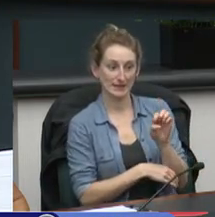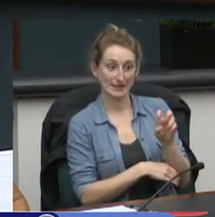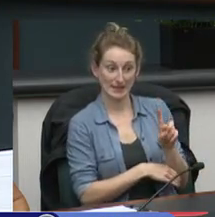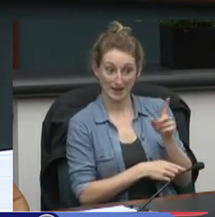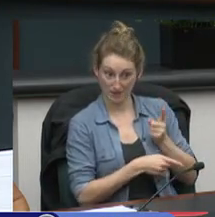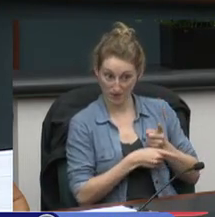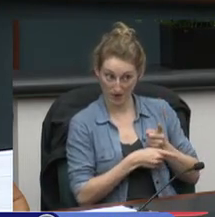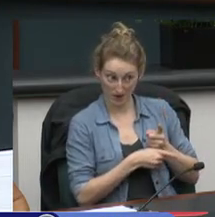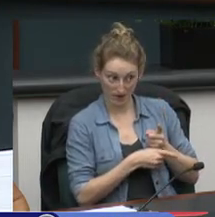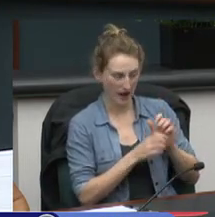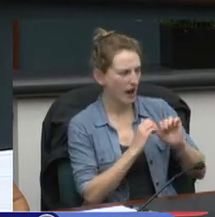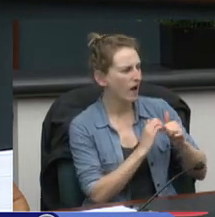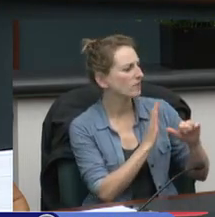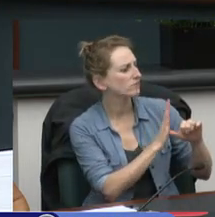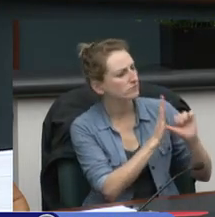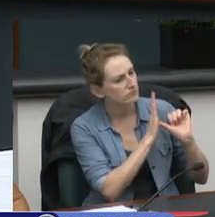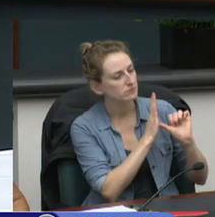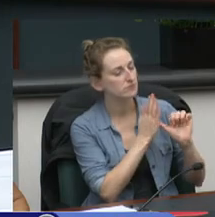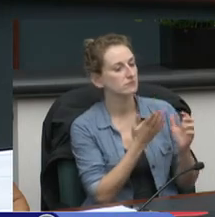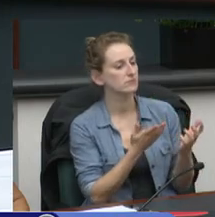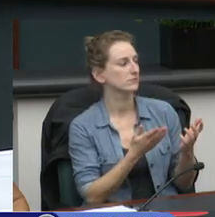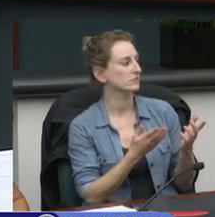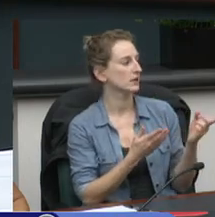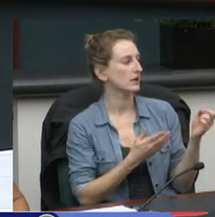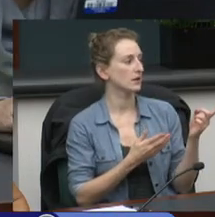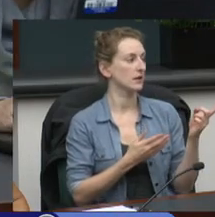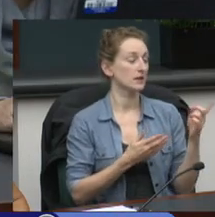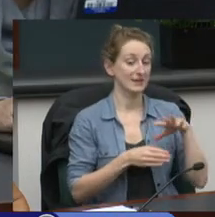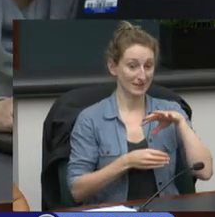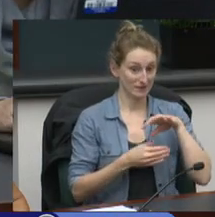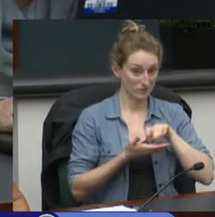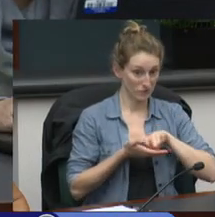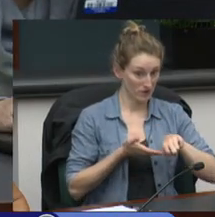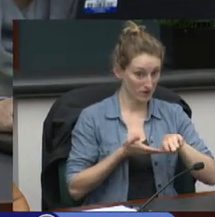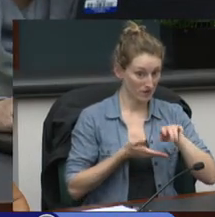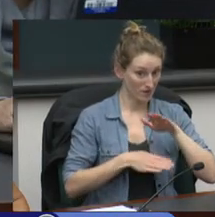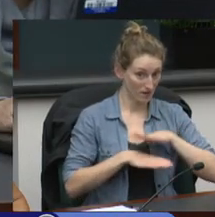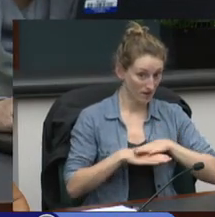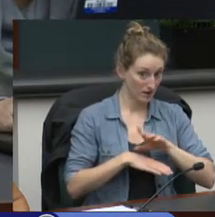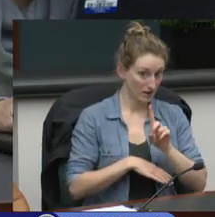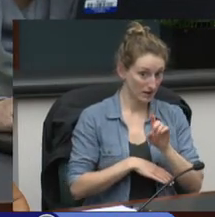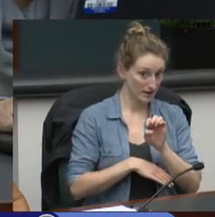was that enforced over I think would be part of a recordable commitment or you